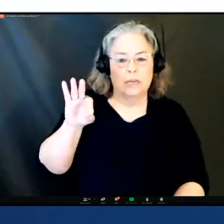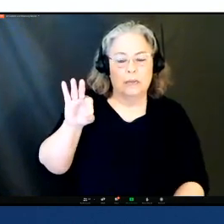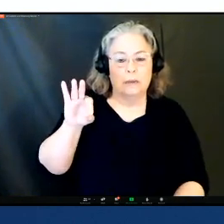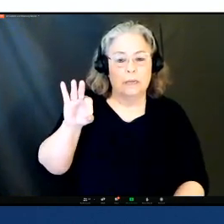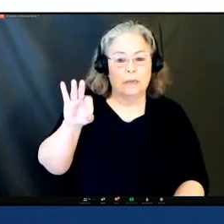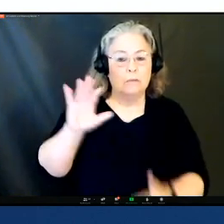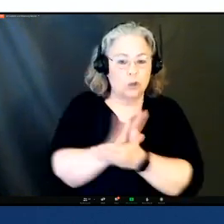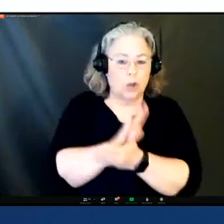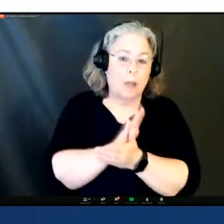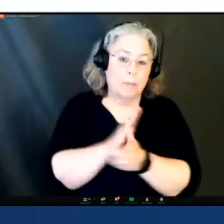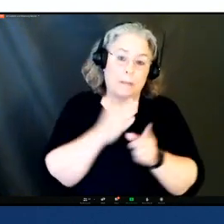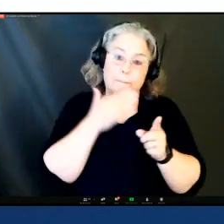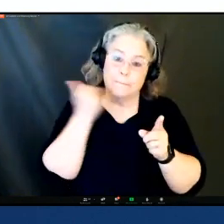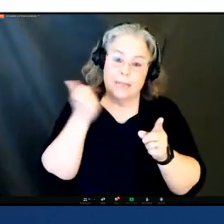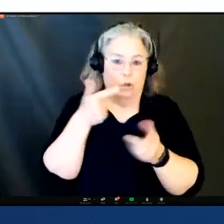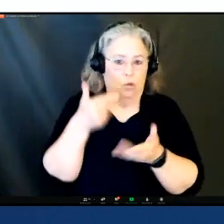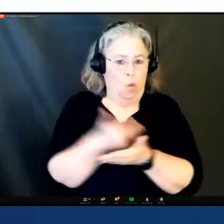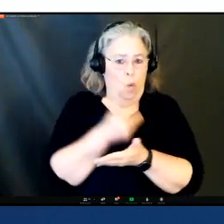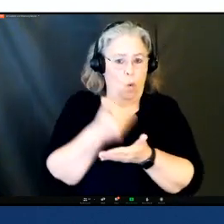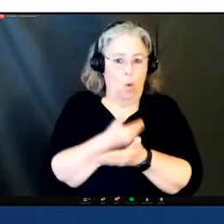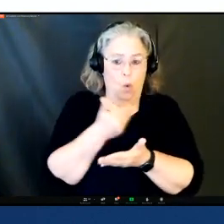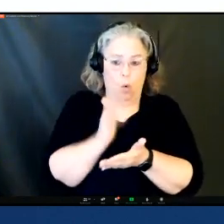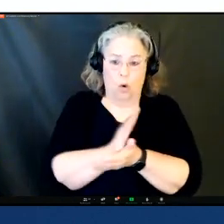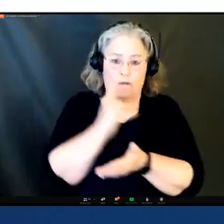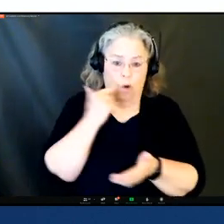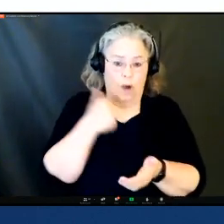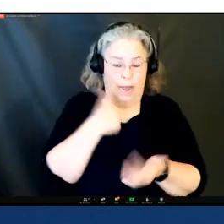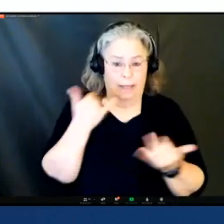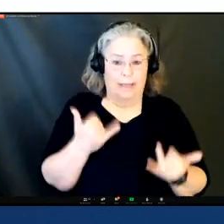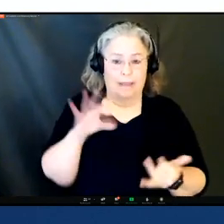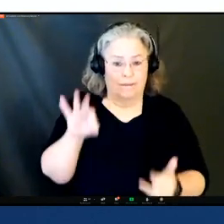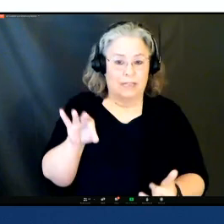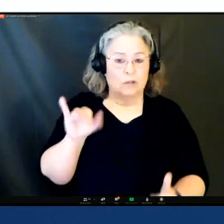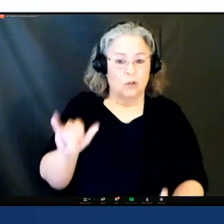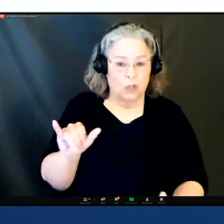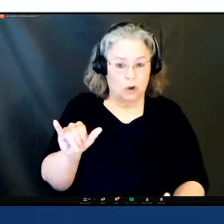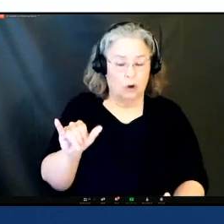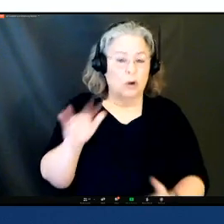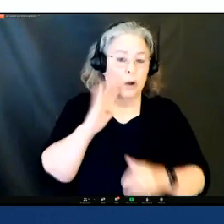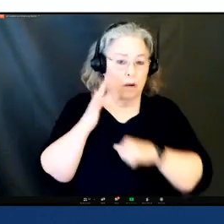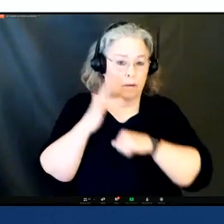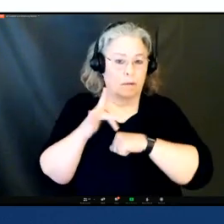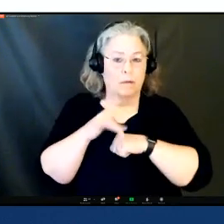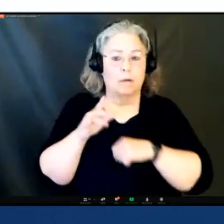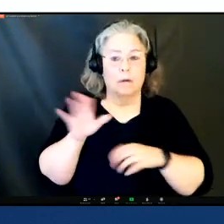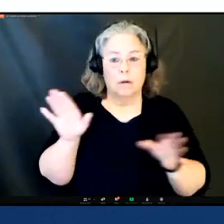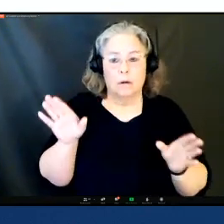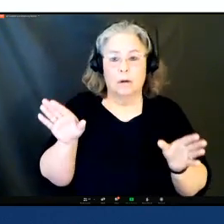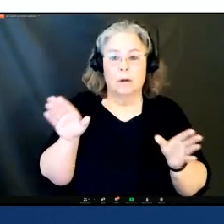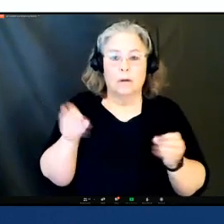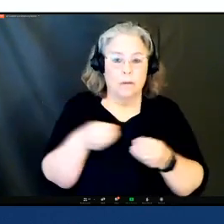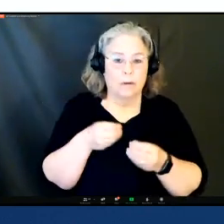And this is a new document for us this fiscal year, and again, it is available on the Office of Budget and Debt Management web page.